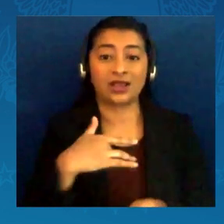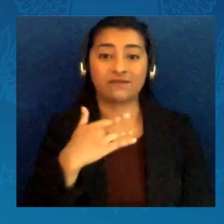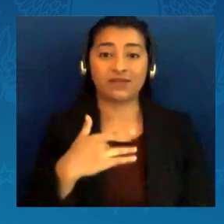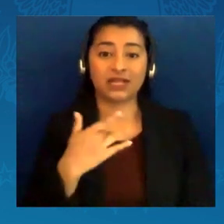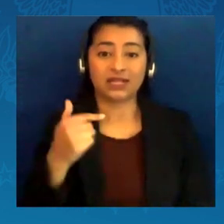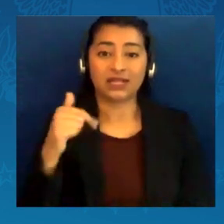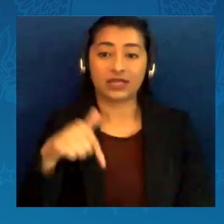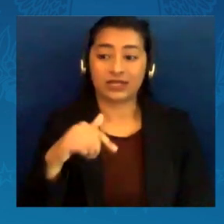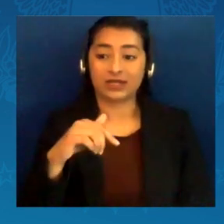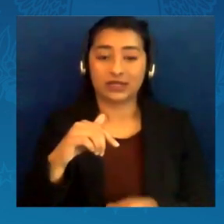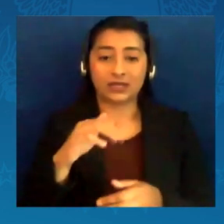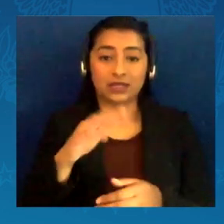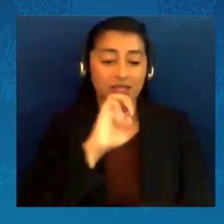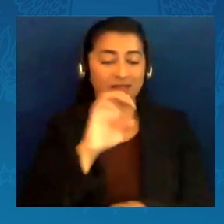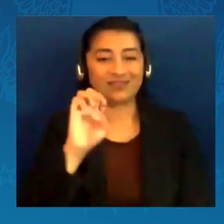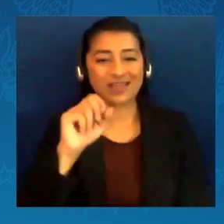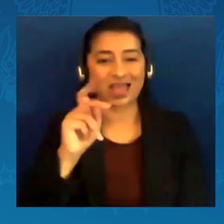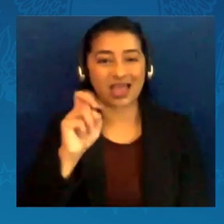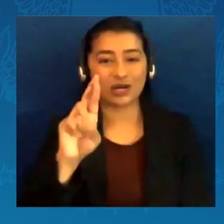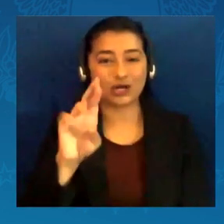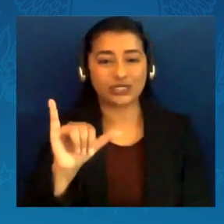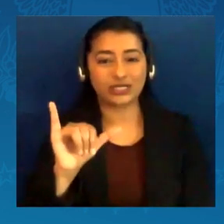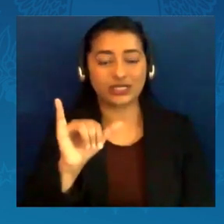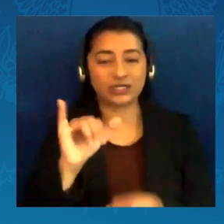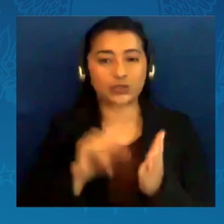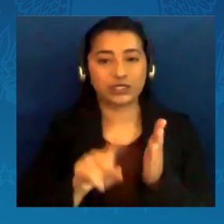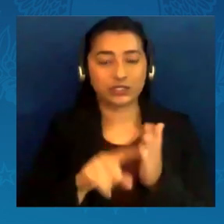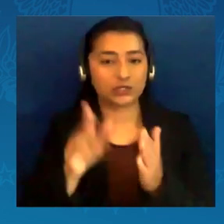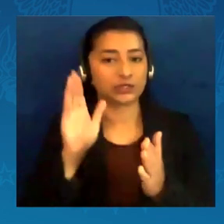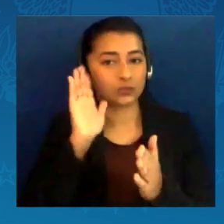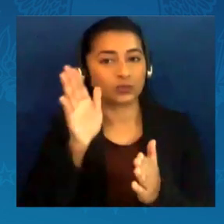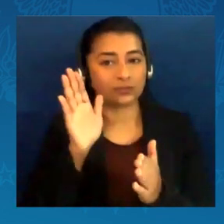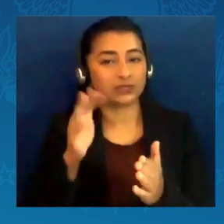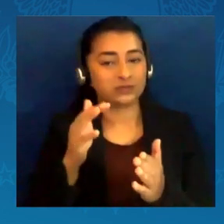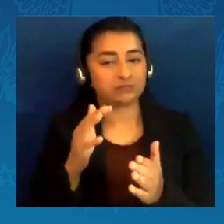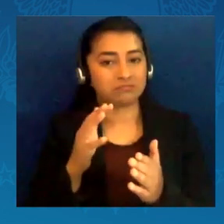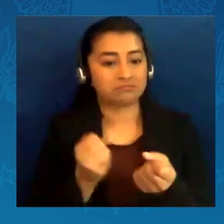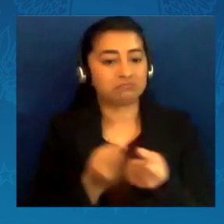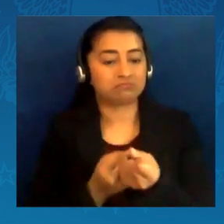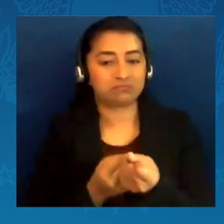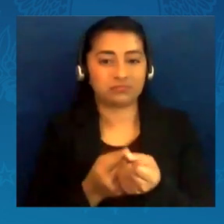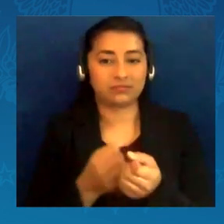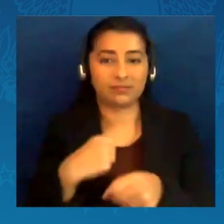This would be a big help if we could make it more efficient or more available and cost efficient.